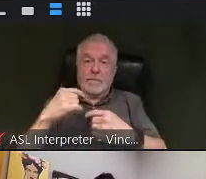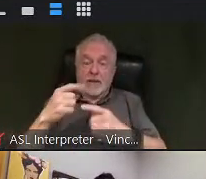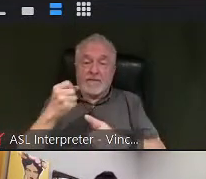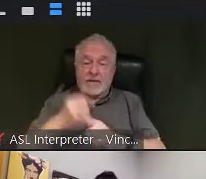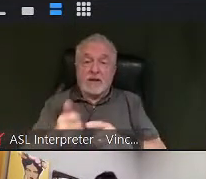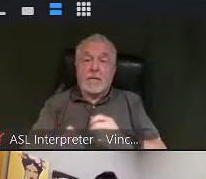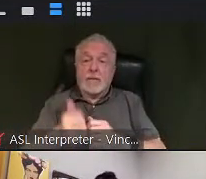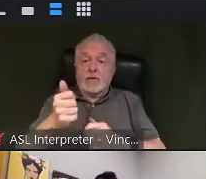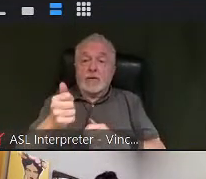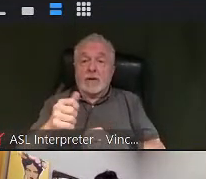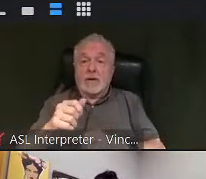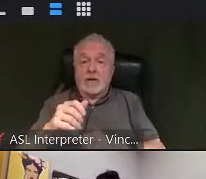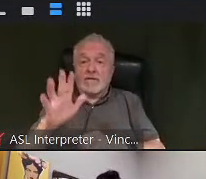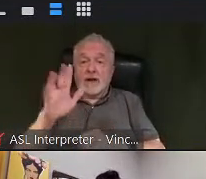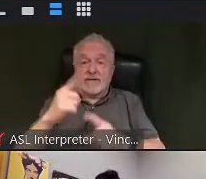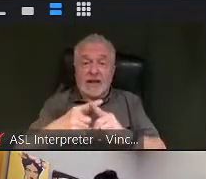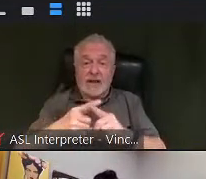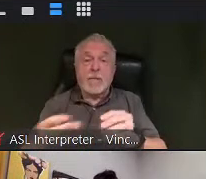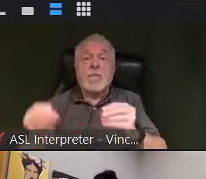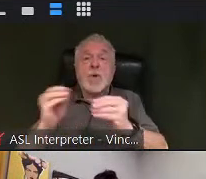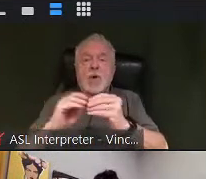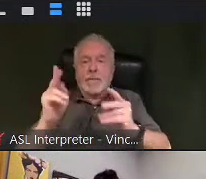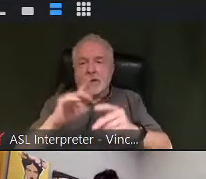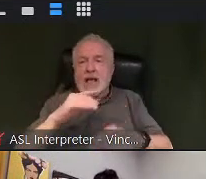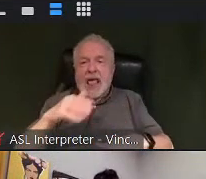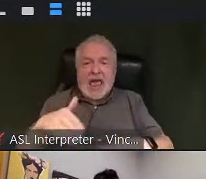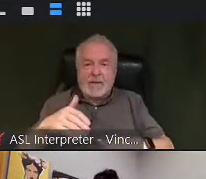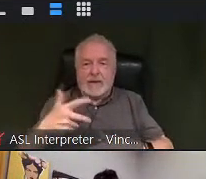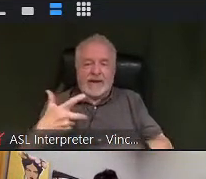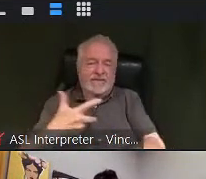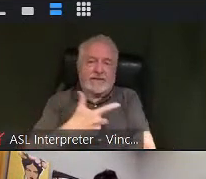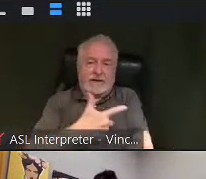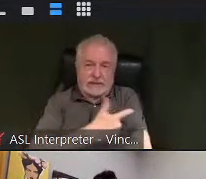most, almost five times more, have been people that have not been vaccinated than